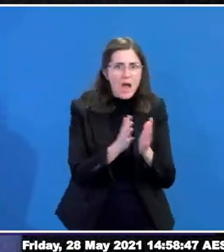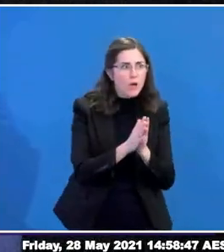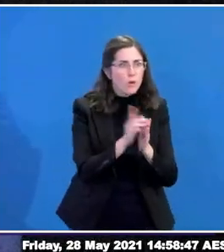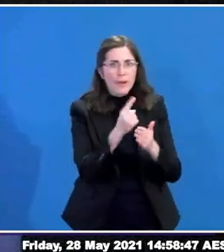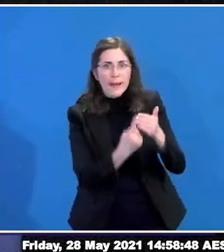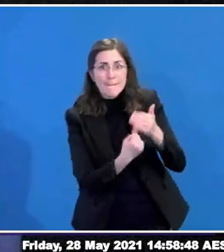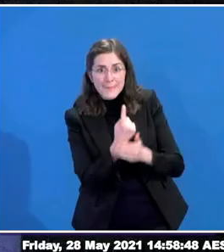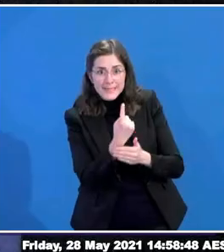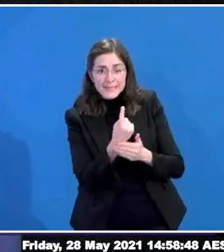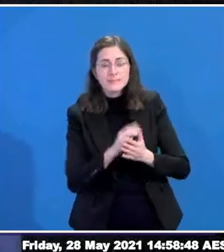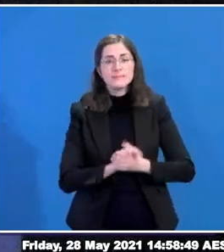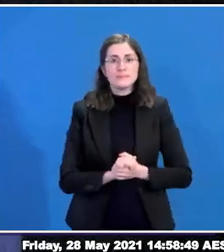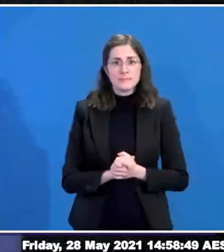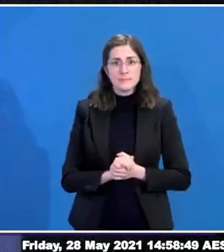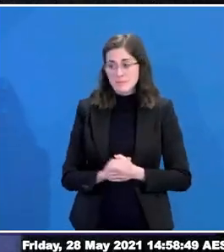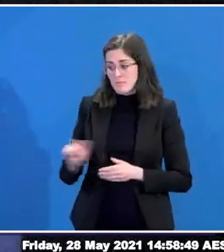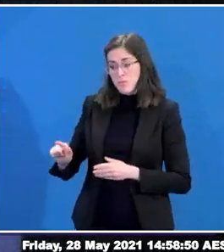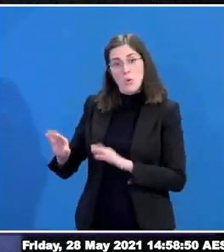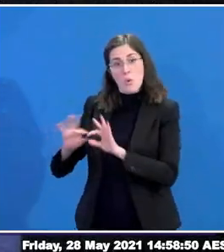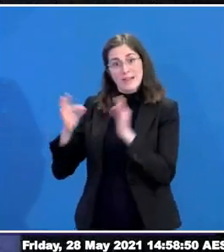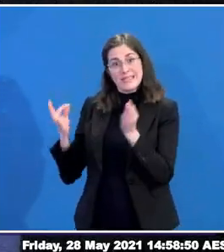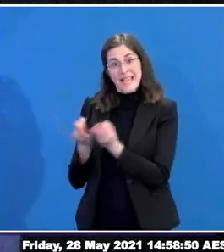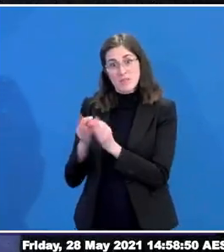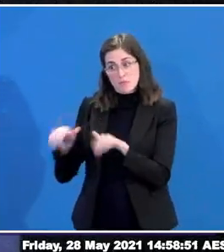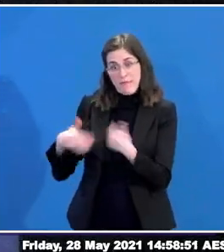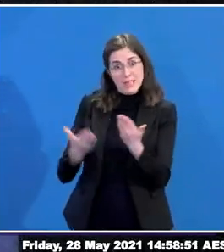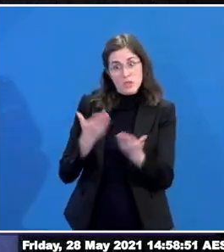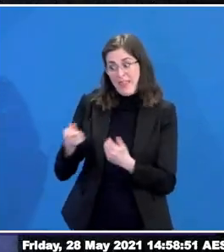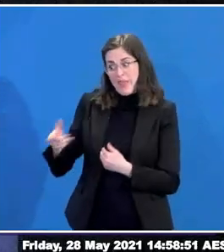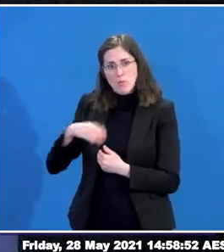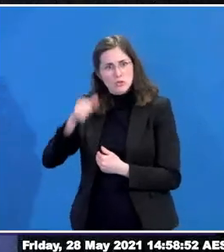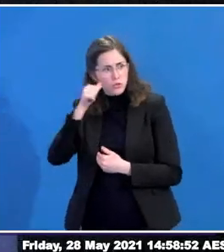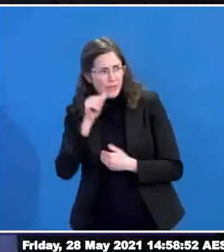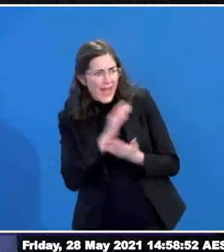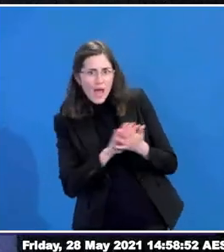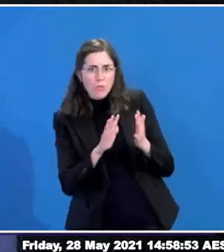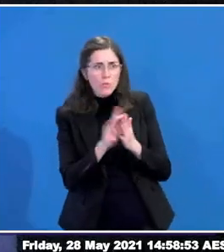provider understanding what happened, they may need to take an appropriate